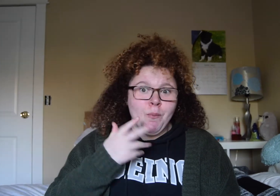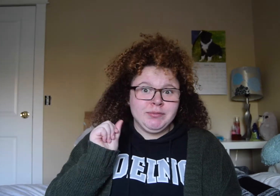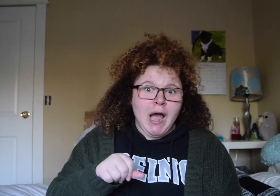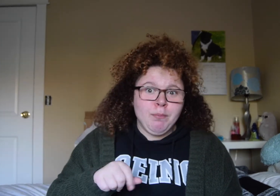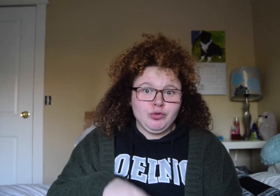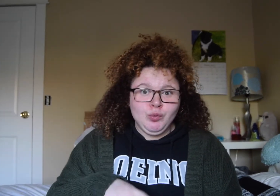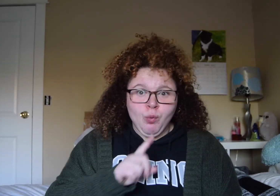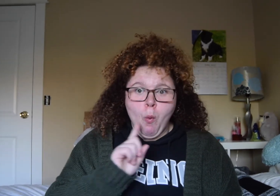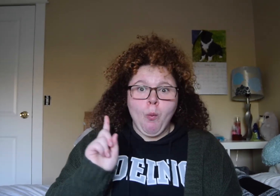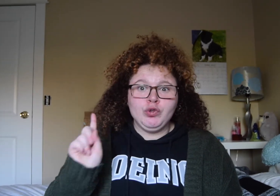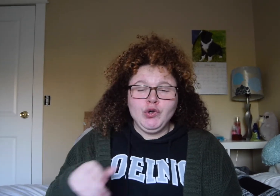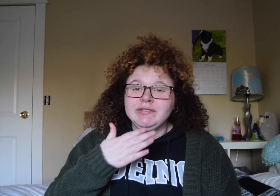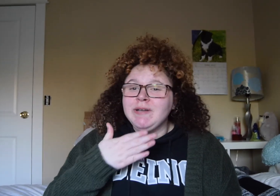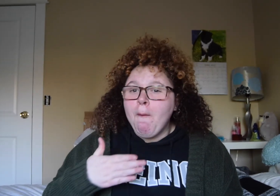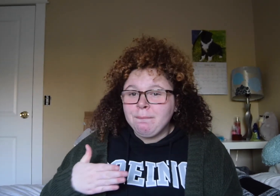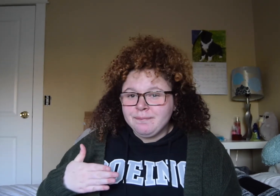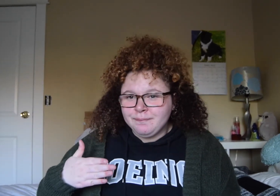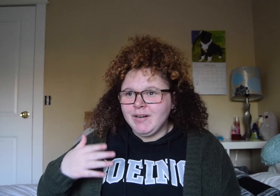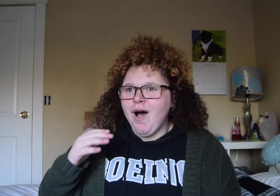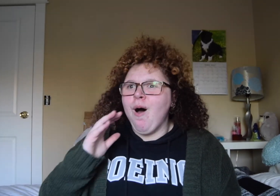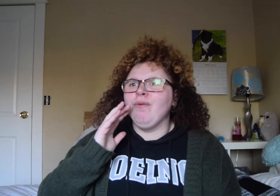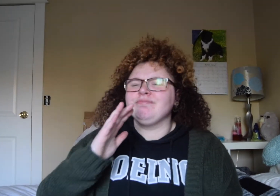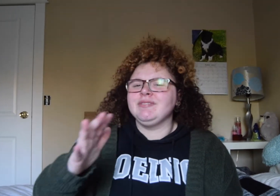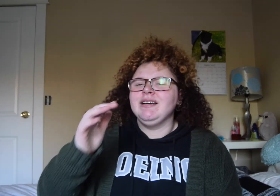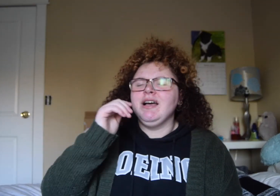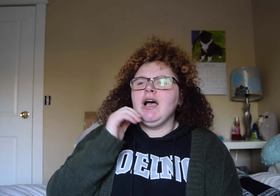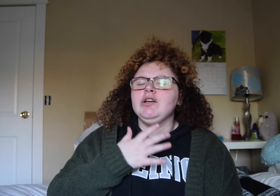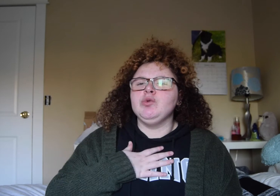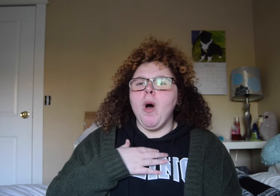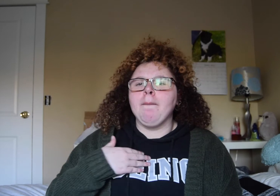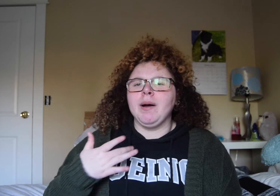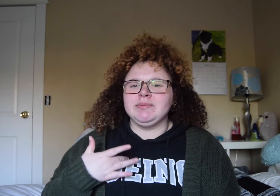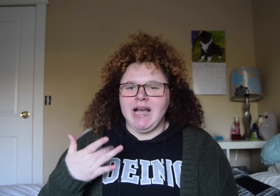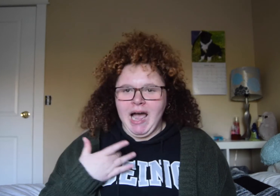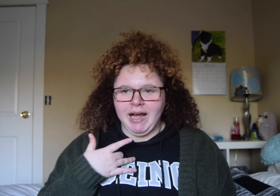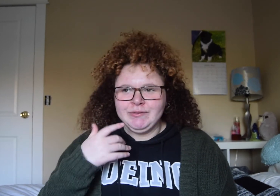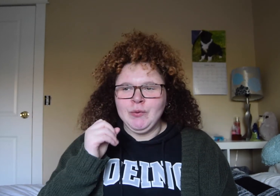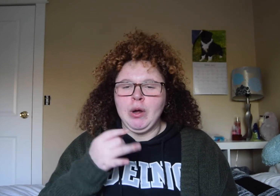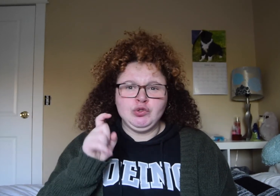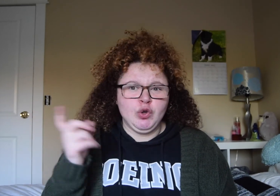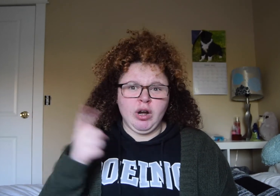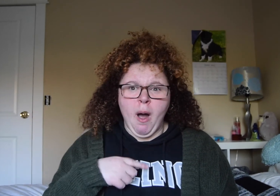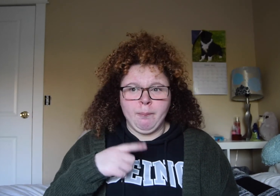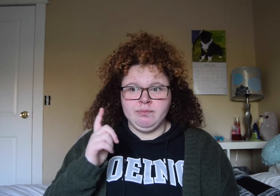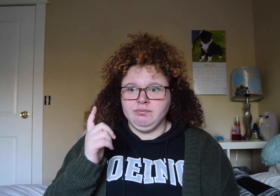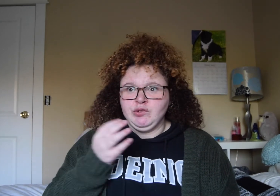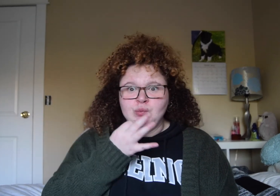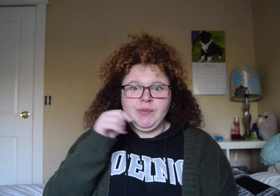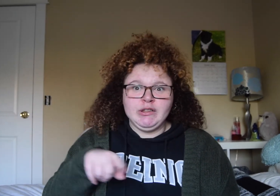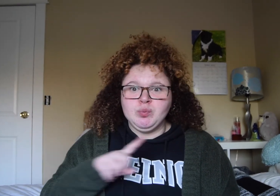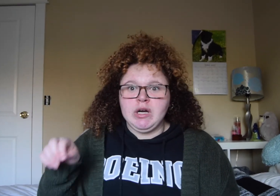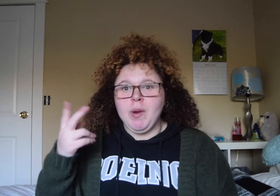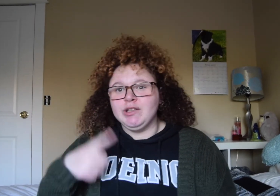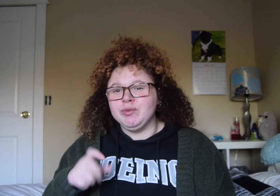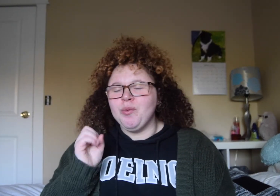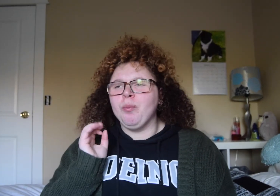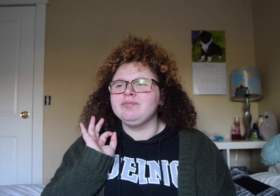I was able to order some so I'm excited! It should come soon this week or next week